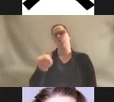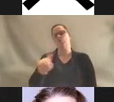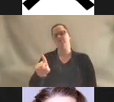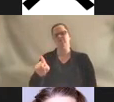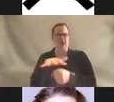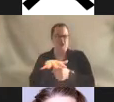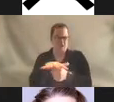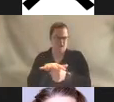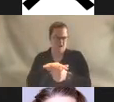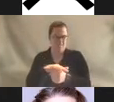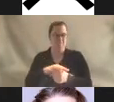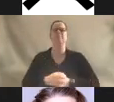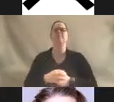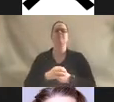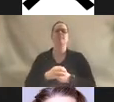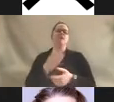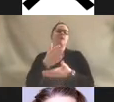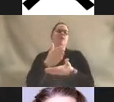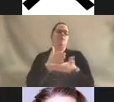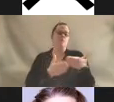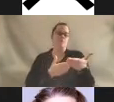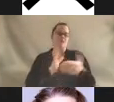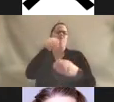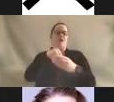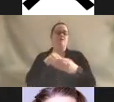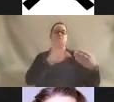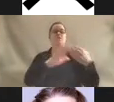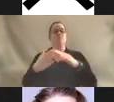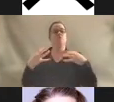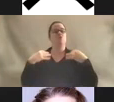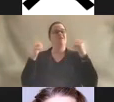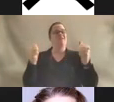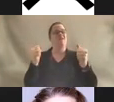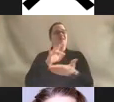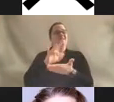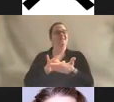which was a part of the community health center movement. And that particular health center